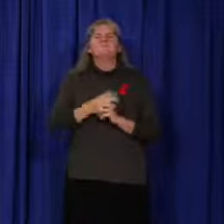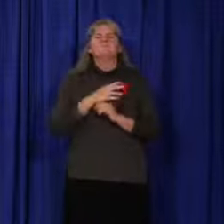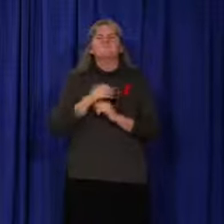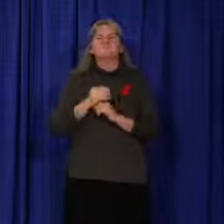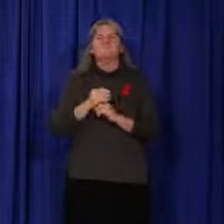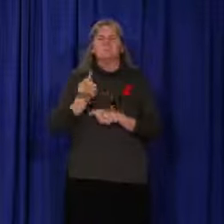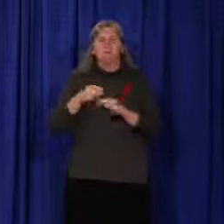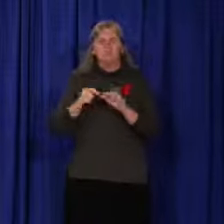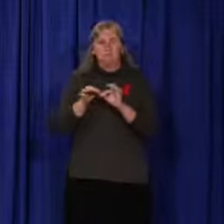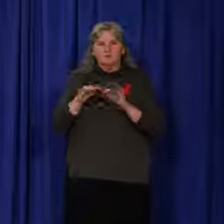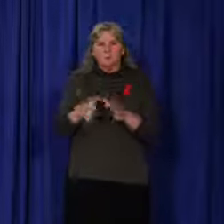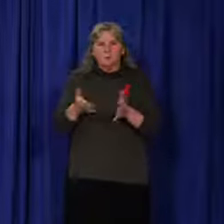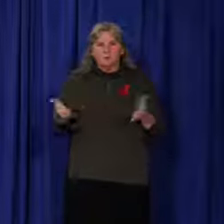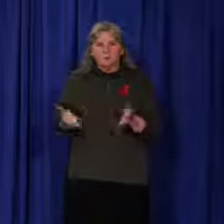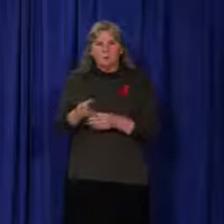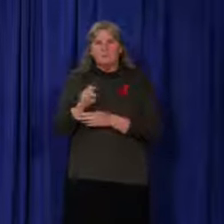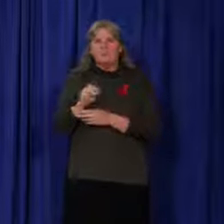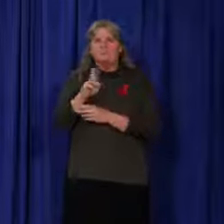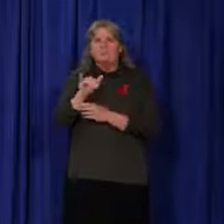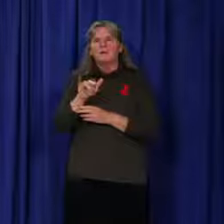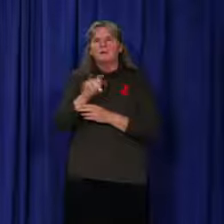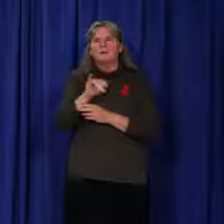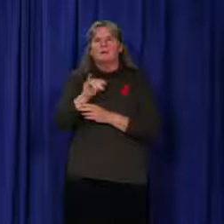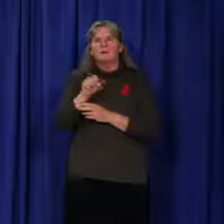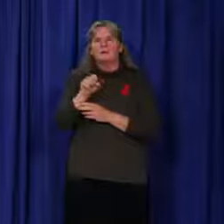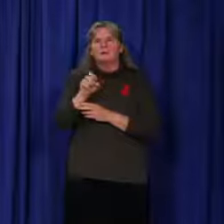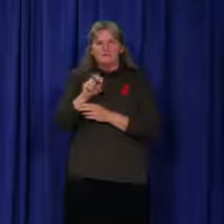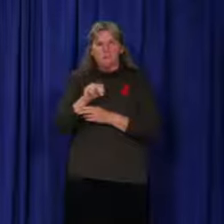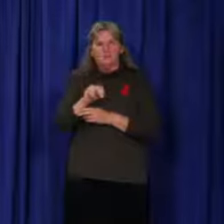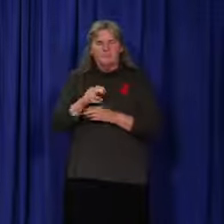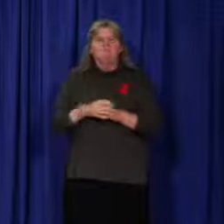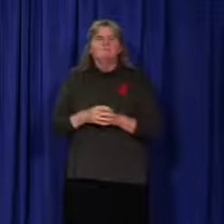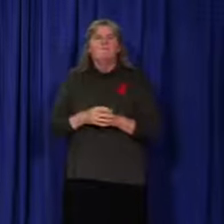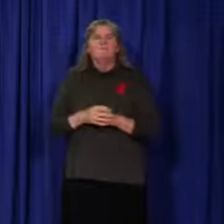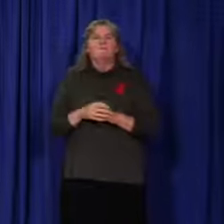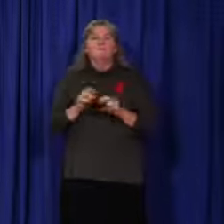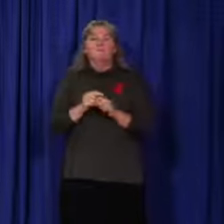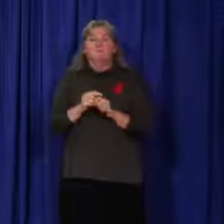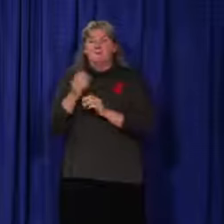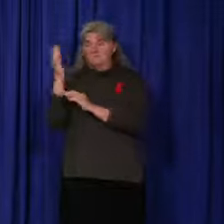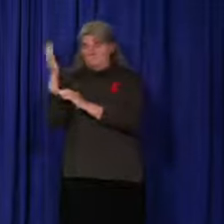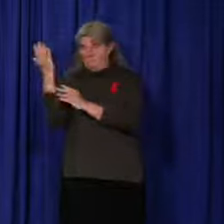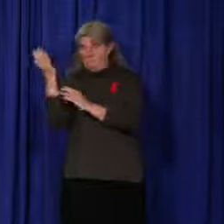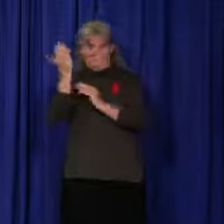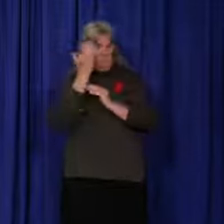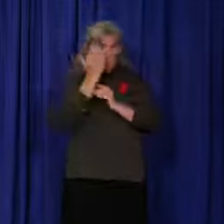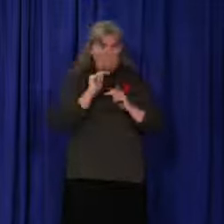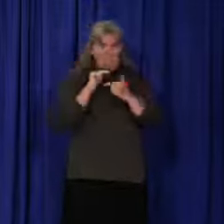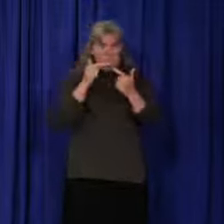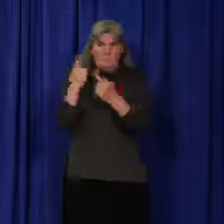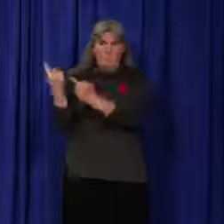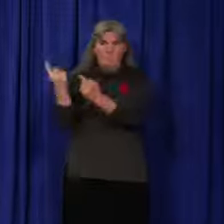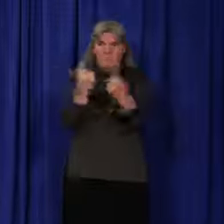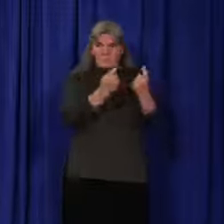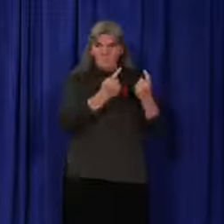Sorry 467 complaints mostly related to out of territory travellers and individuals